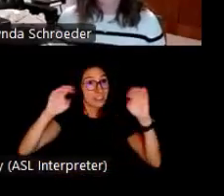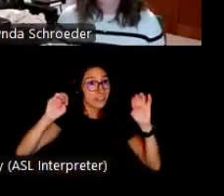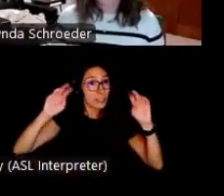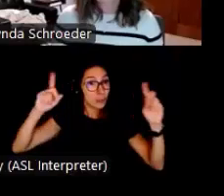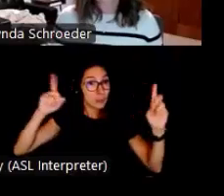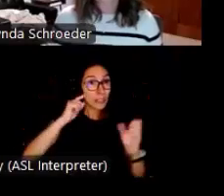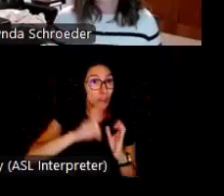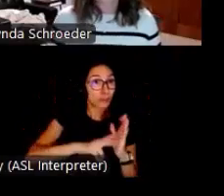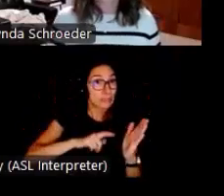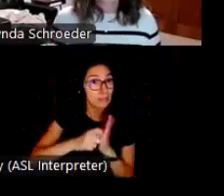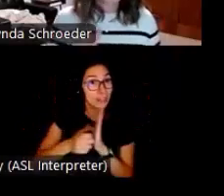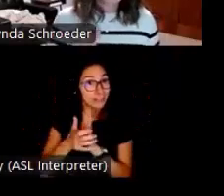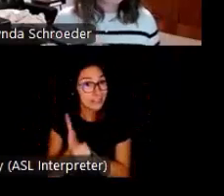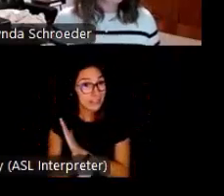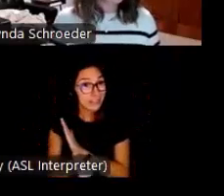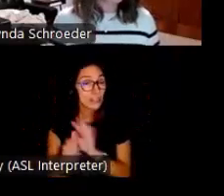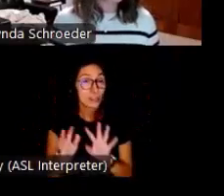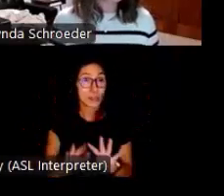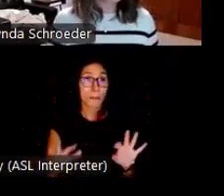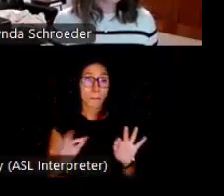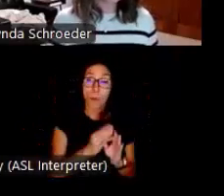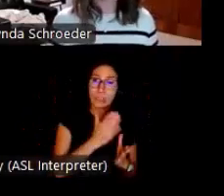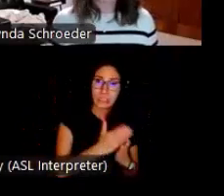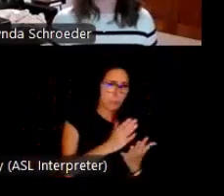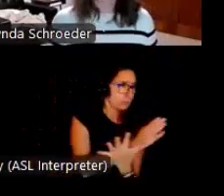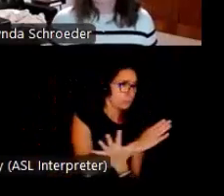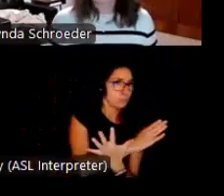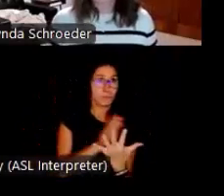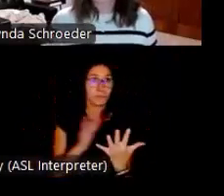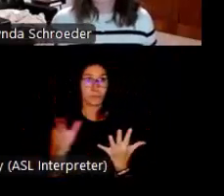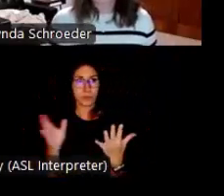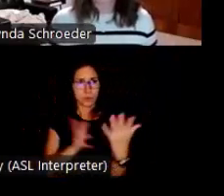And remember that if you wanted quick response in research